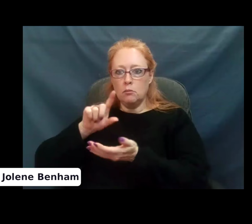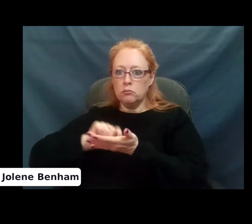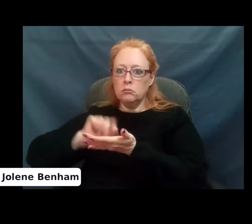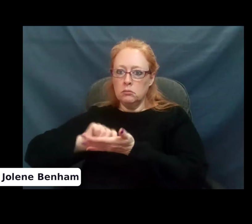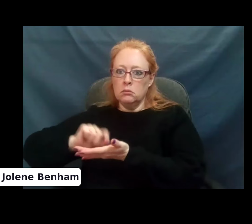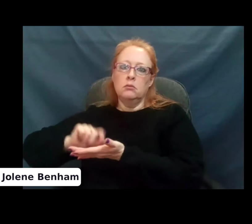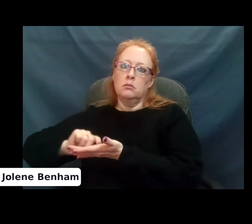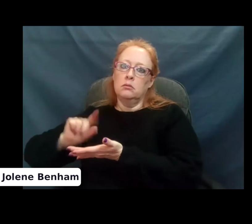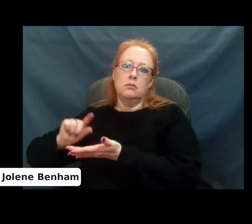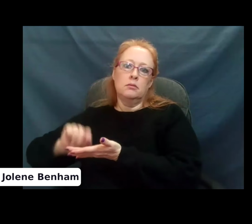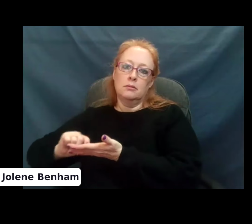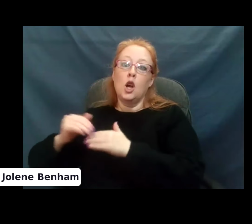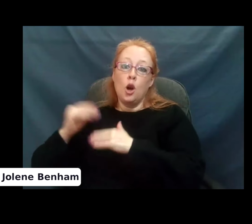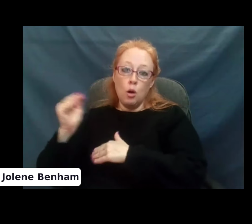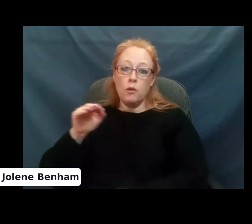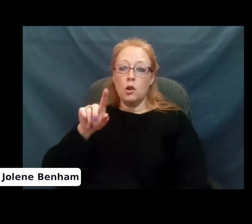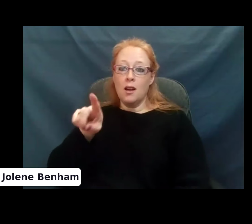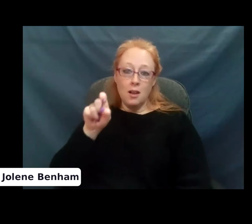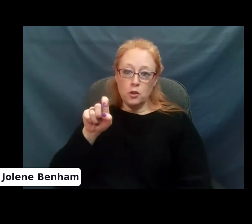But for us, trying to do it, it's taking a lot of time from our innovation lab, because we have to print over 100 tokens.